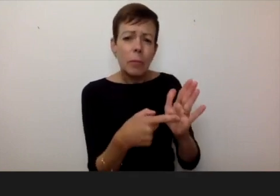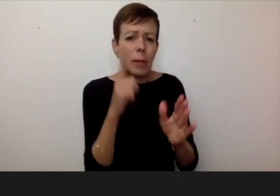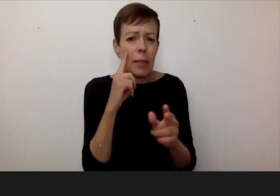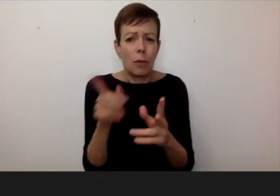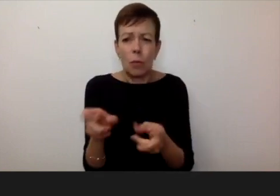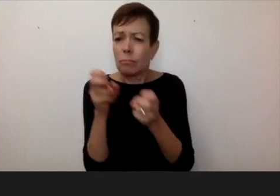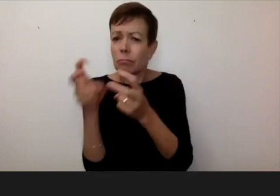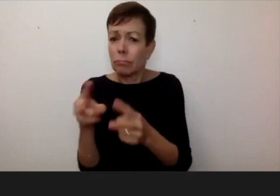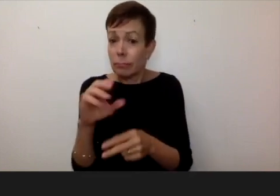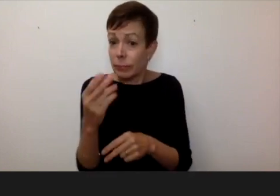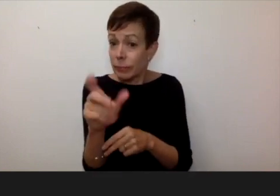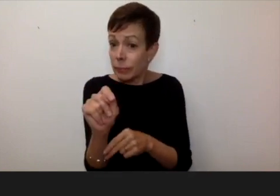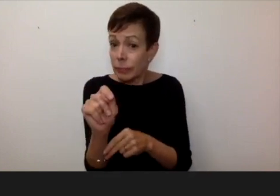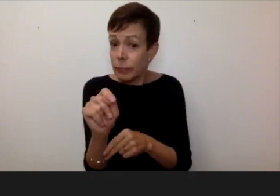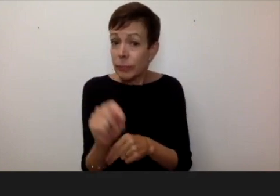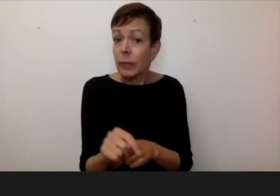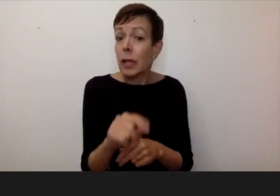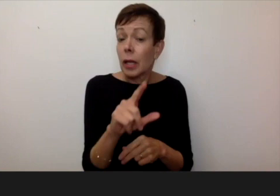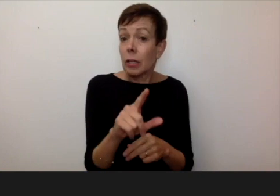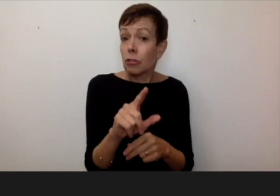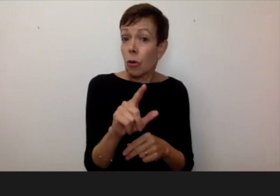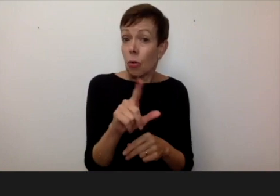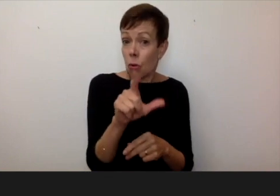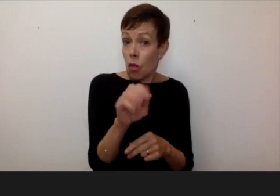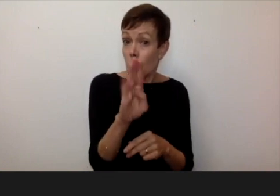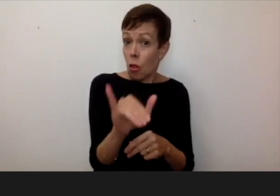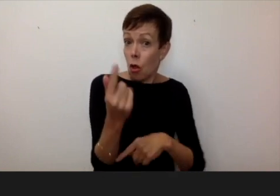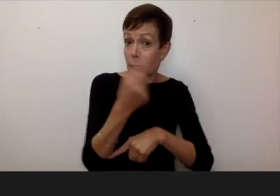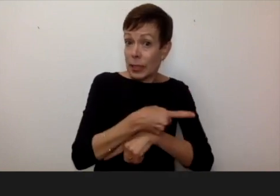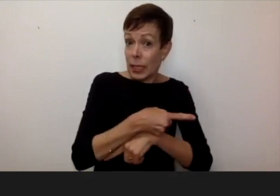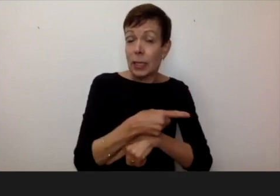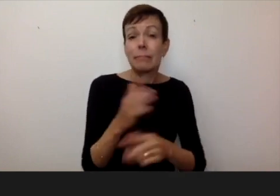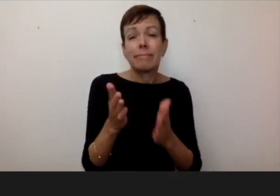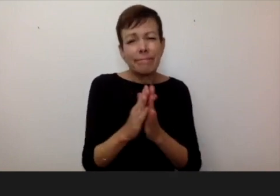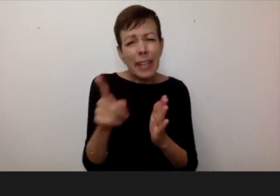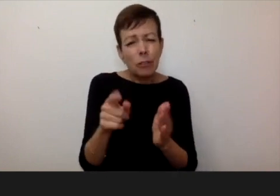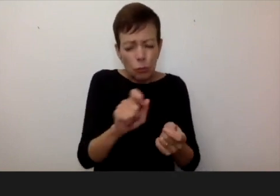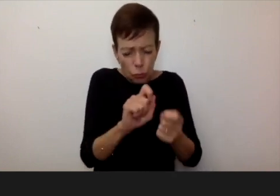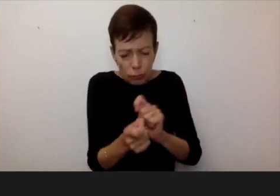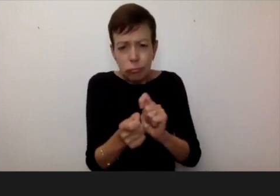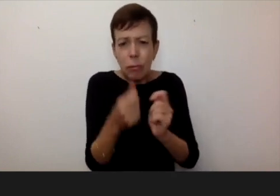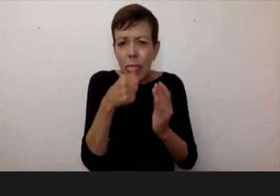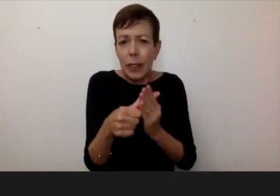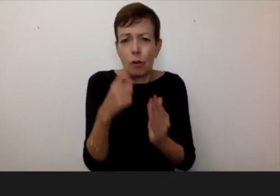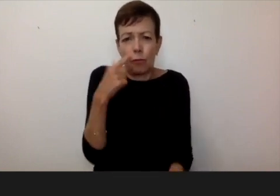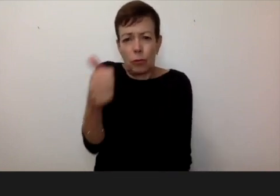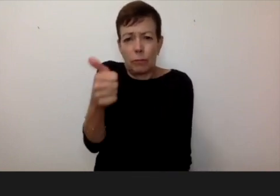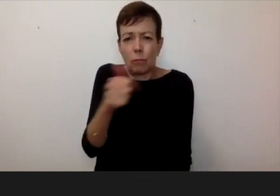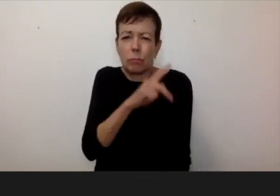so the lobby day team drafts the emails and asks we personalize the letter make it relevant and send it out all the instructions are